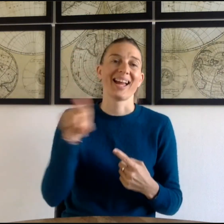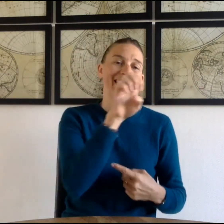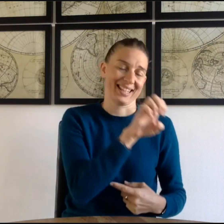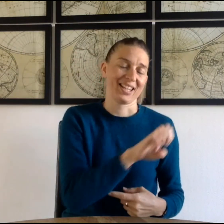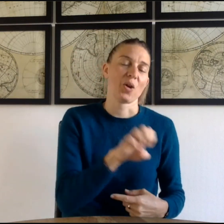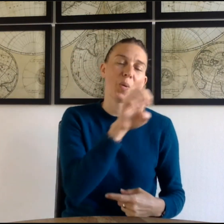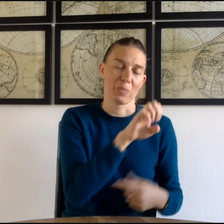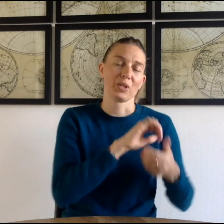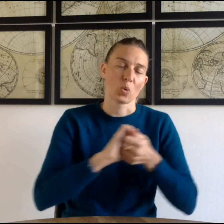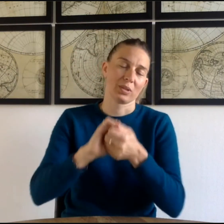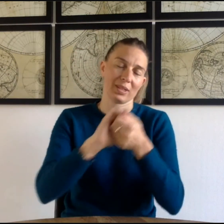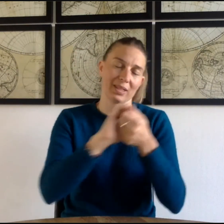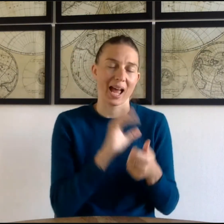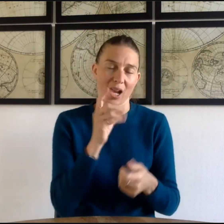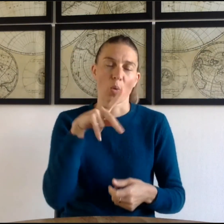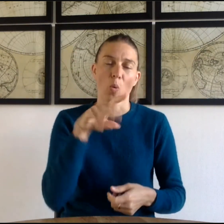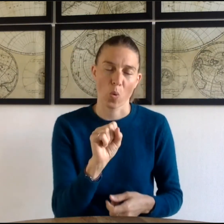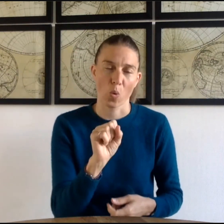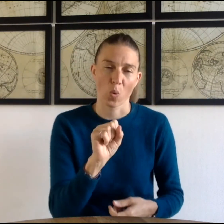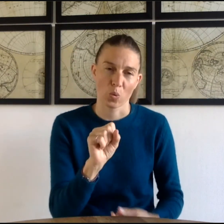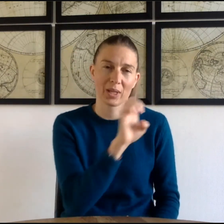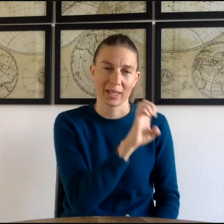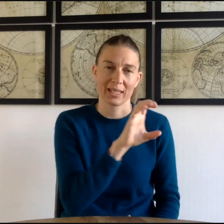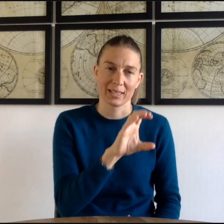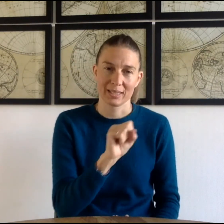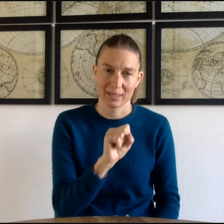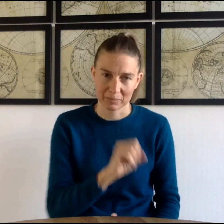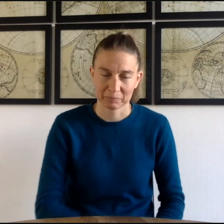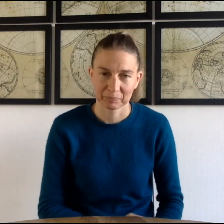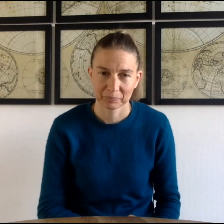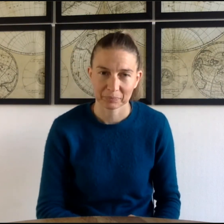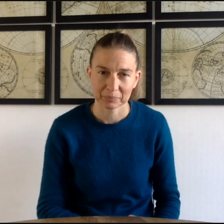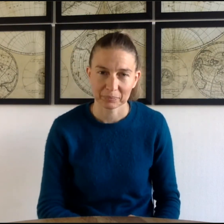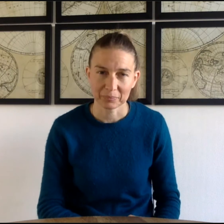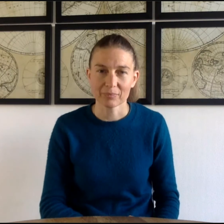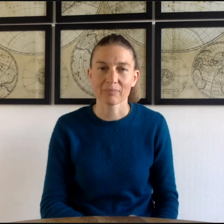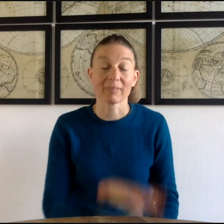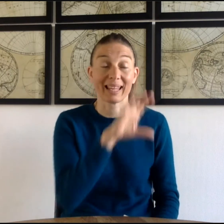And, indeed, as it was said by our speaker from The Commission,